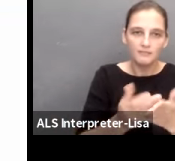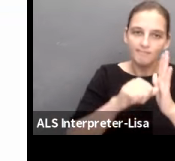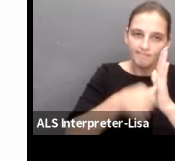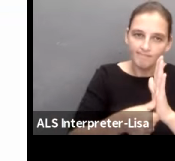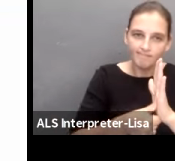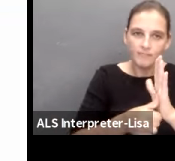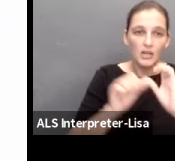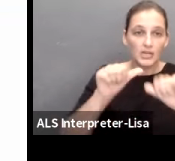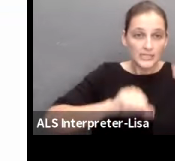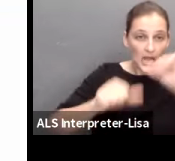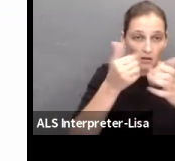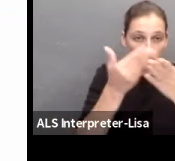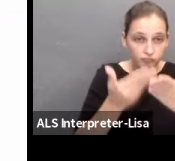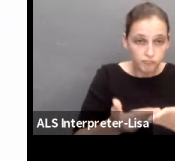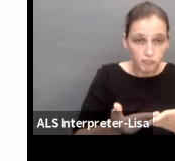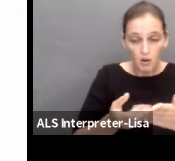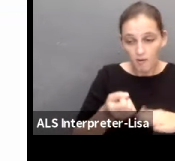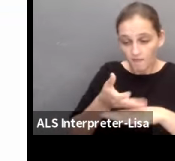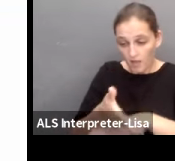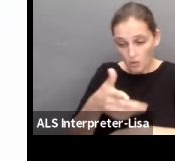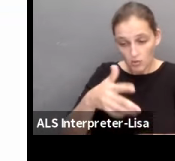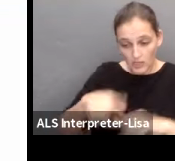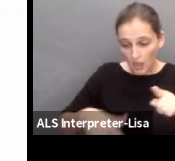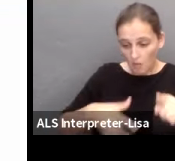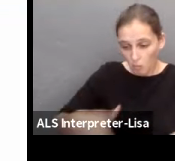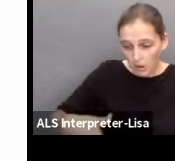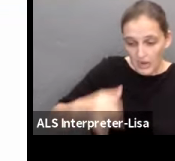evidence, that says that it affects your fertility, but we do know that you could actually be